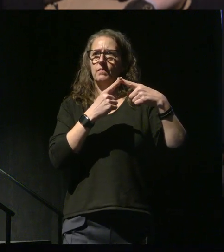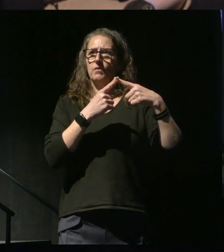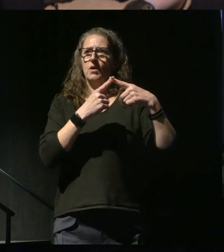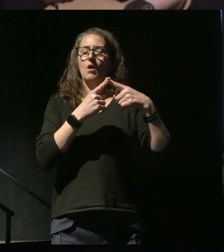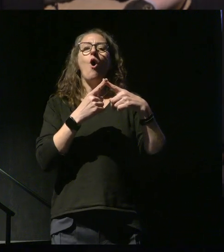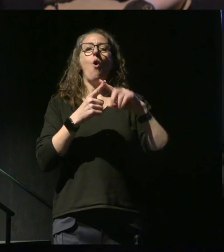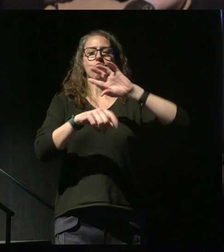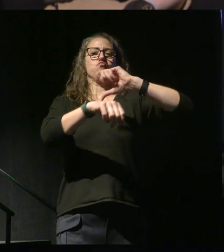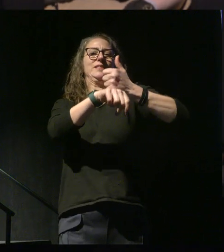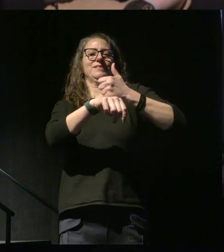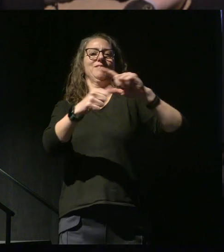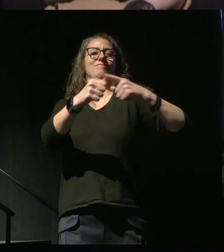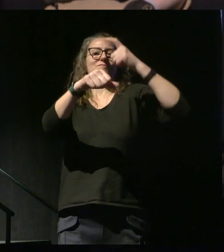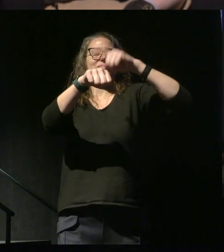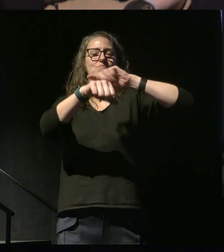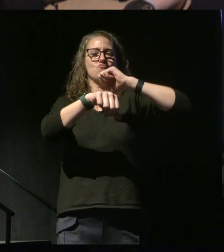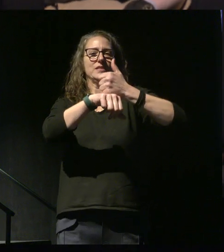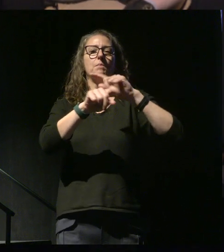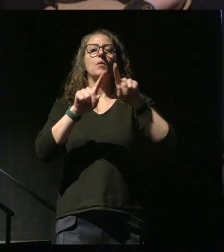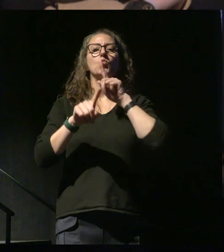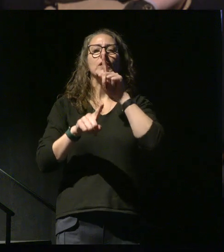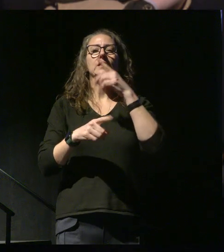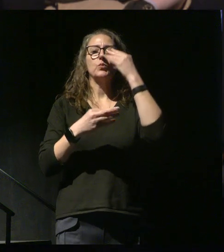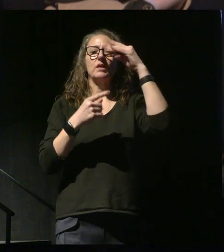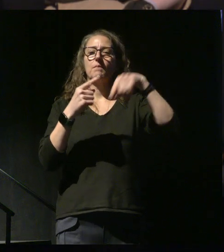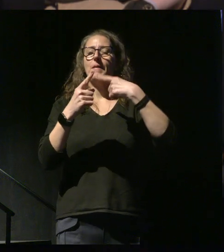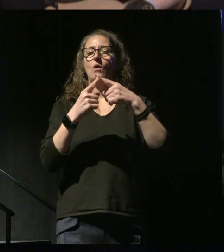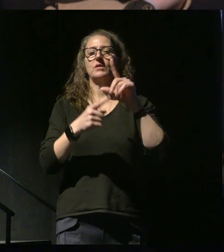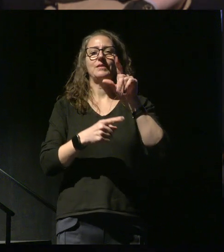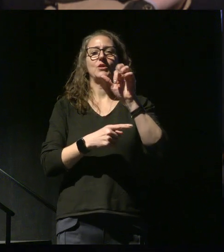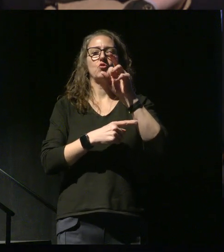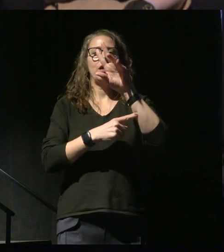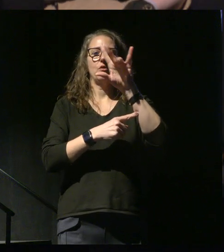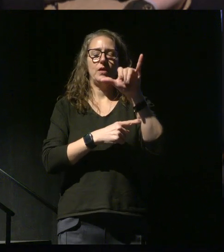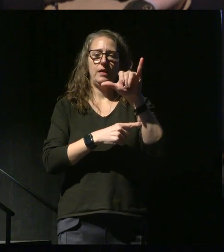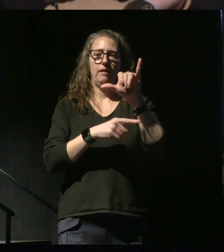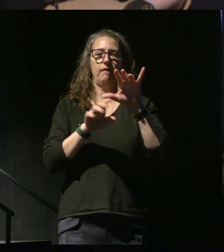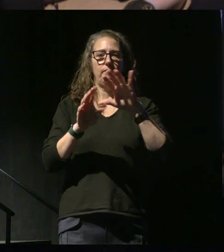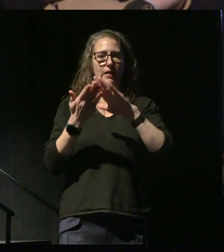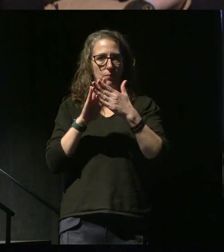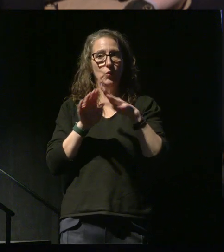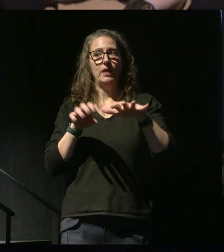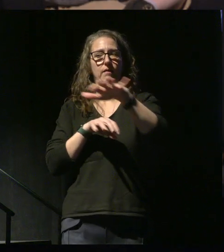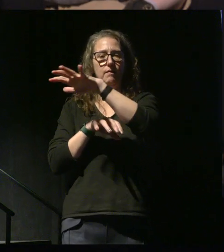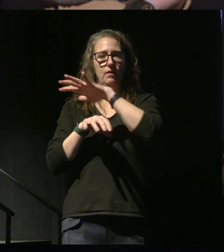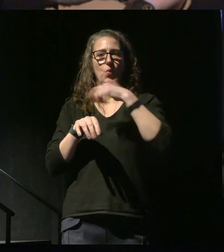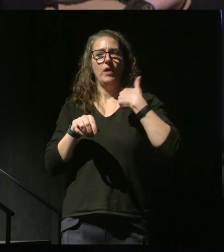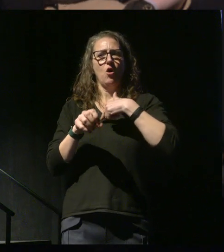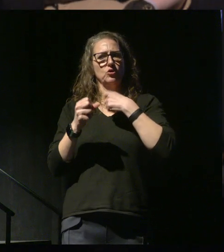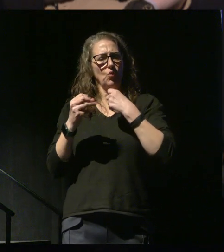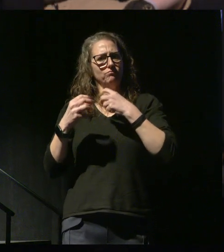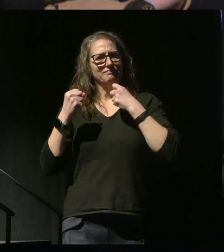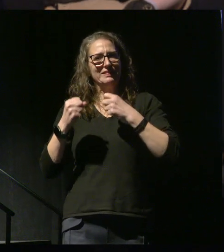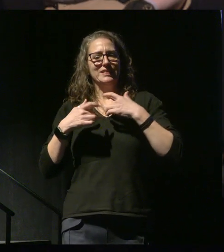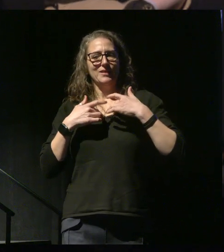To think about the fact that we're so, you know we're so encouraged to think about